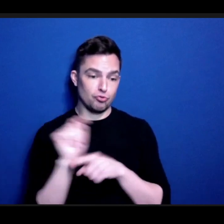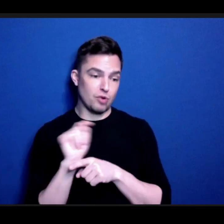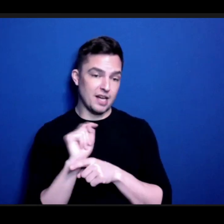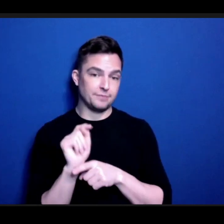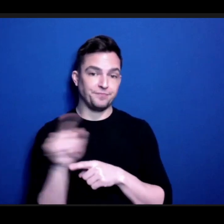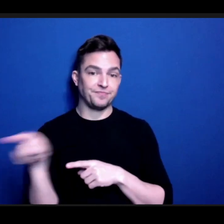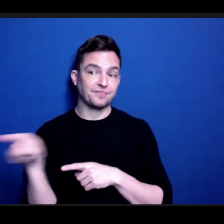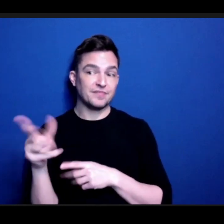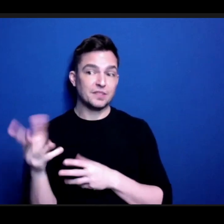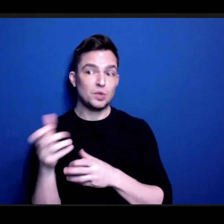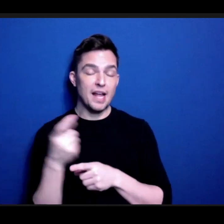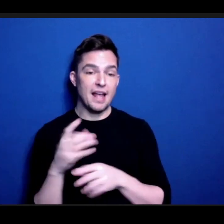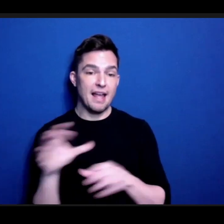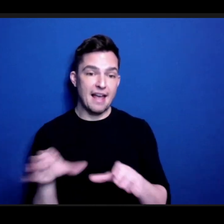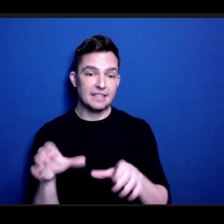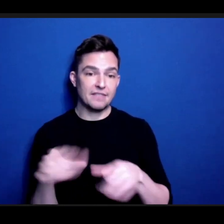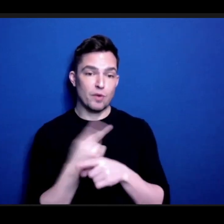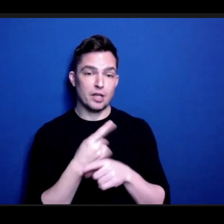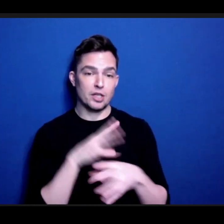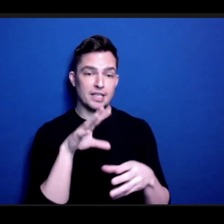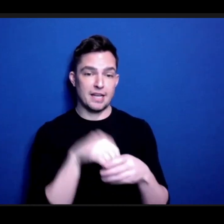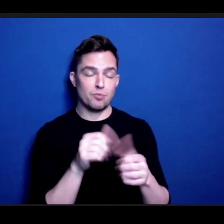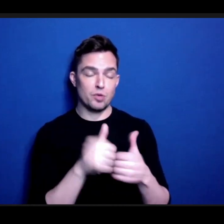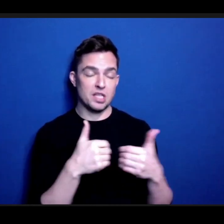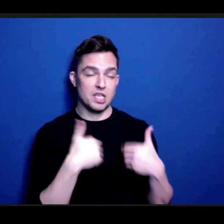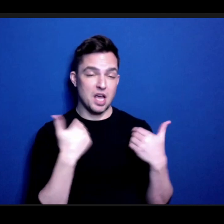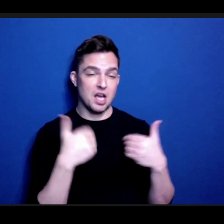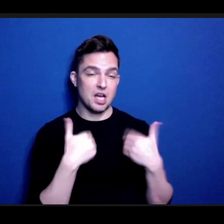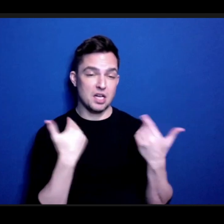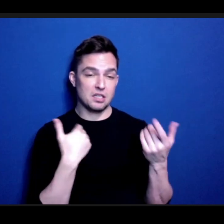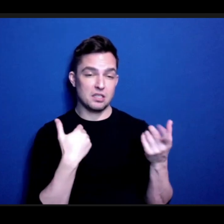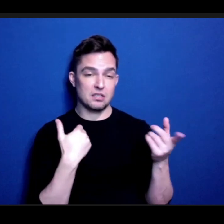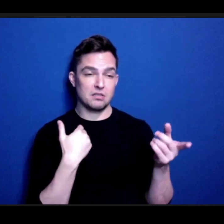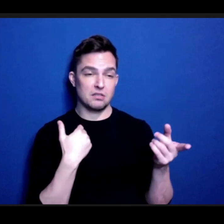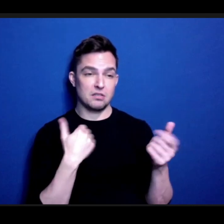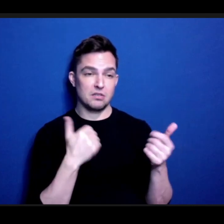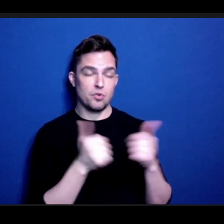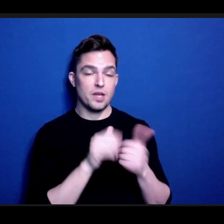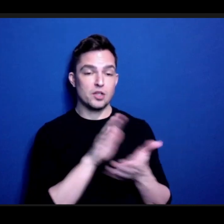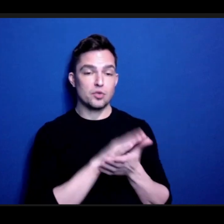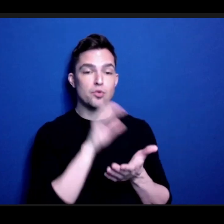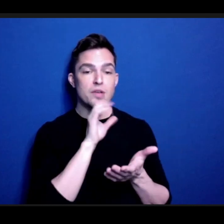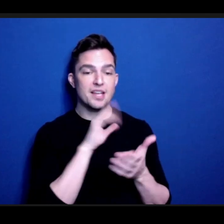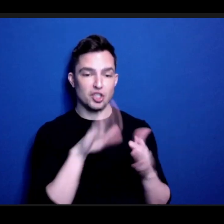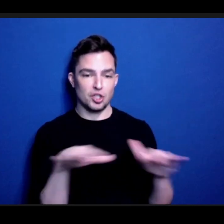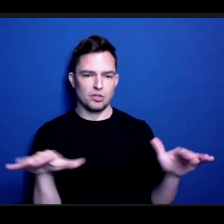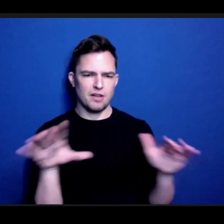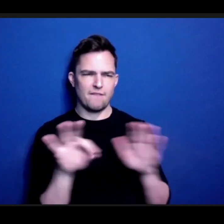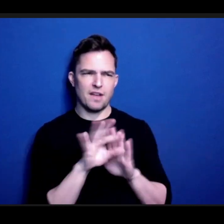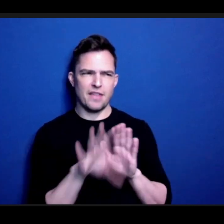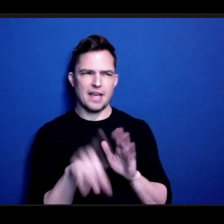and regular engagement with young, with school-aged children. I find that dynamic, really interesting